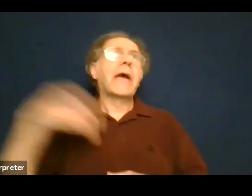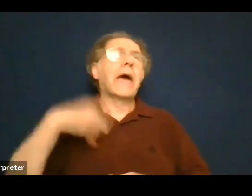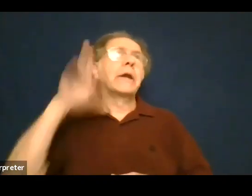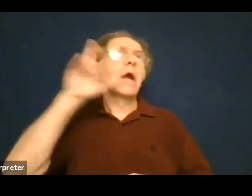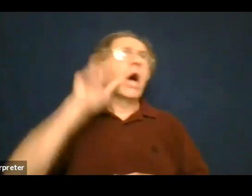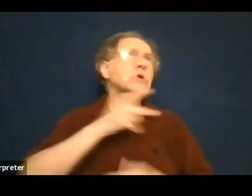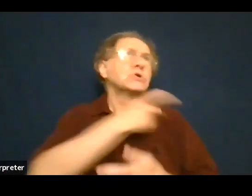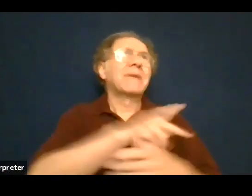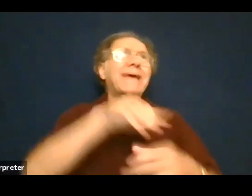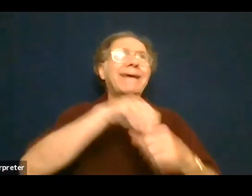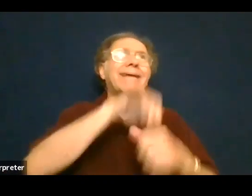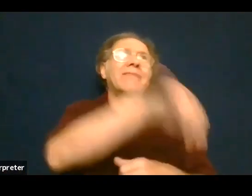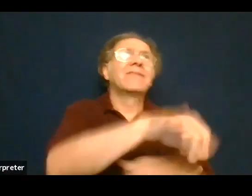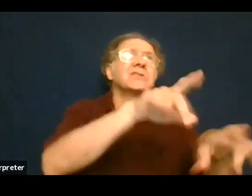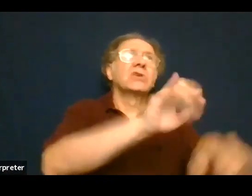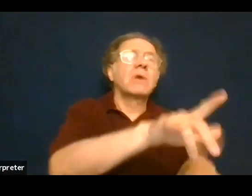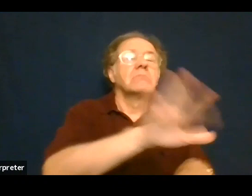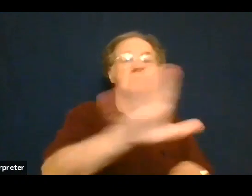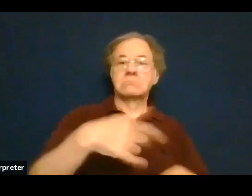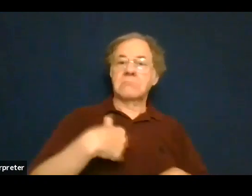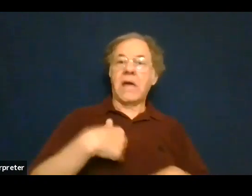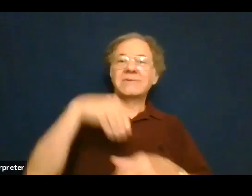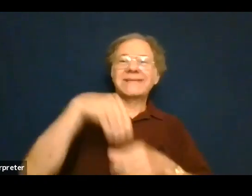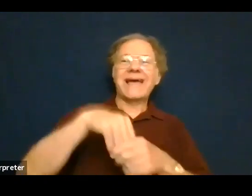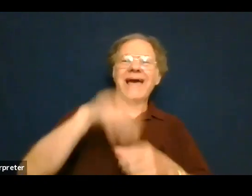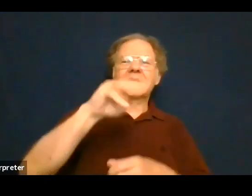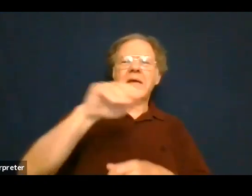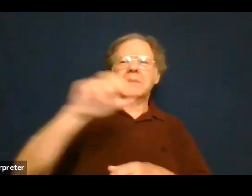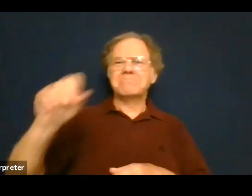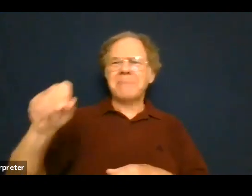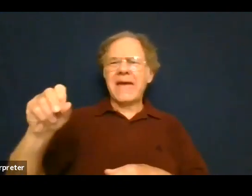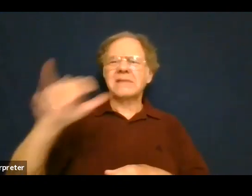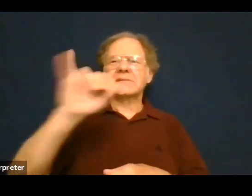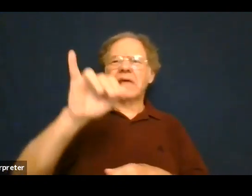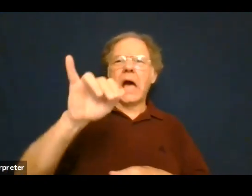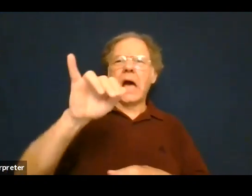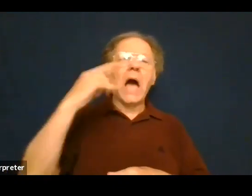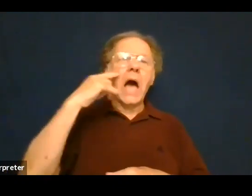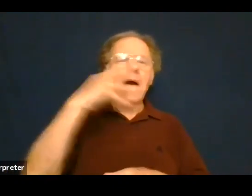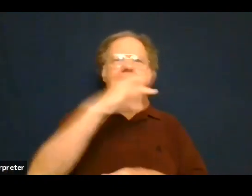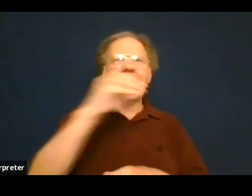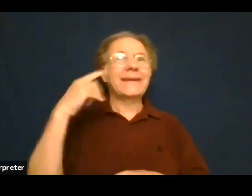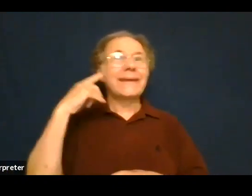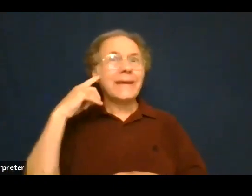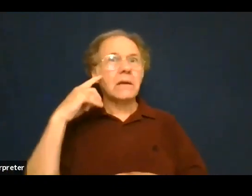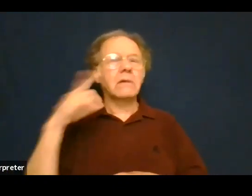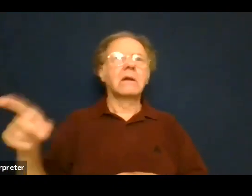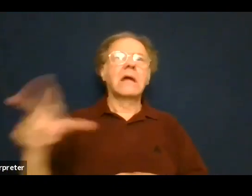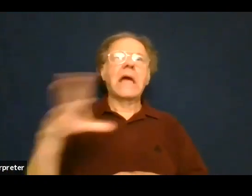I was actually at Mass Eye and Ear, and met an Usher patient who was enrolled in the ReNeuron trials.